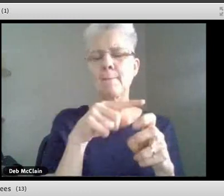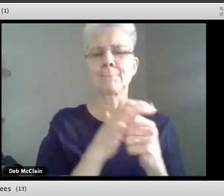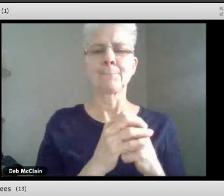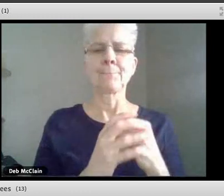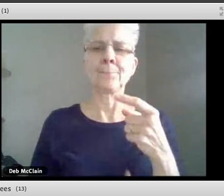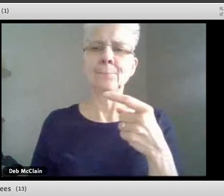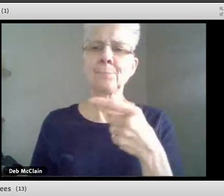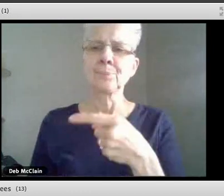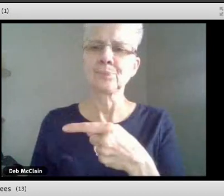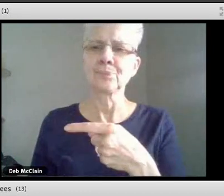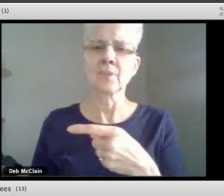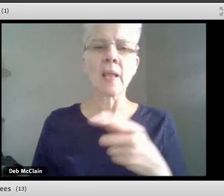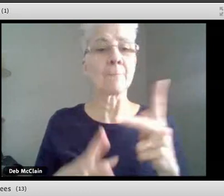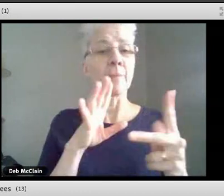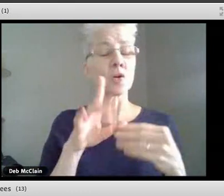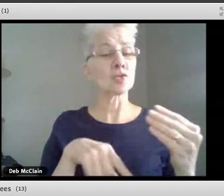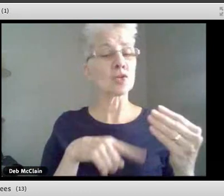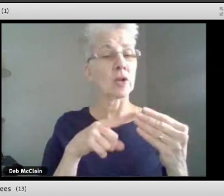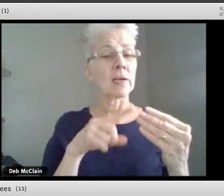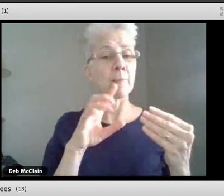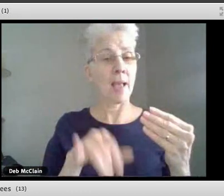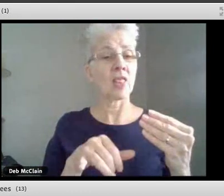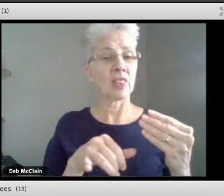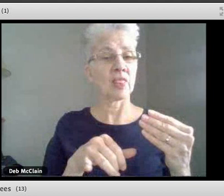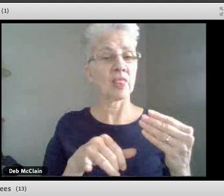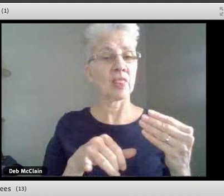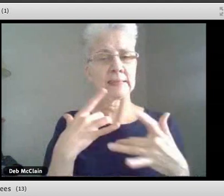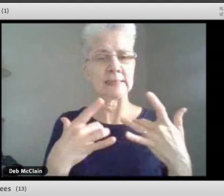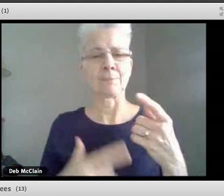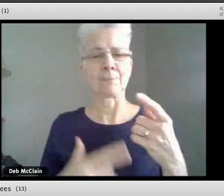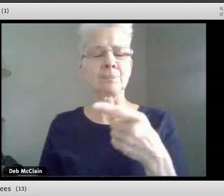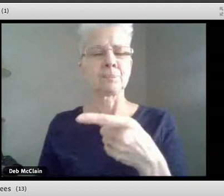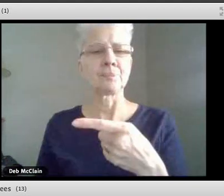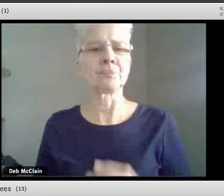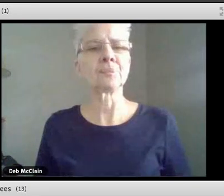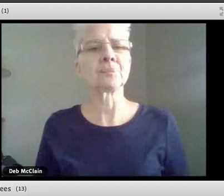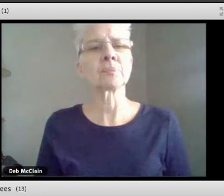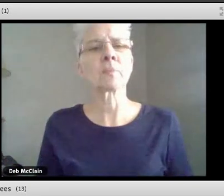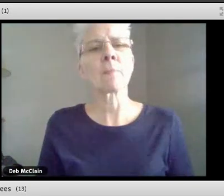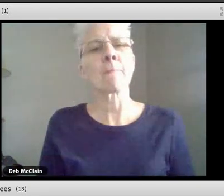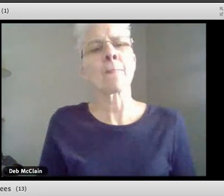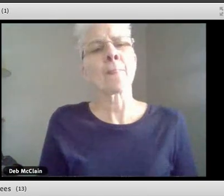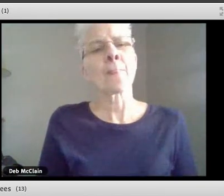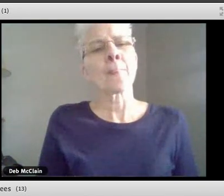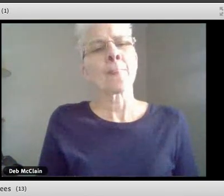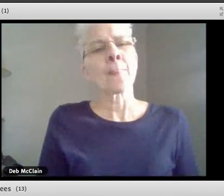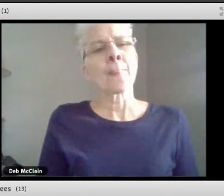I'm really excited. So this is not a really fantastic graphic,